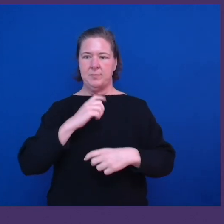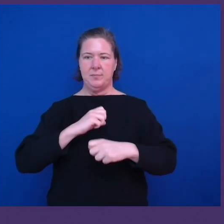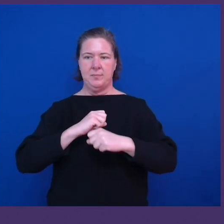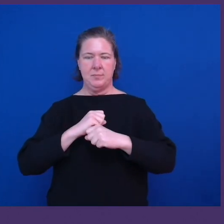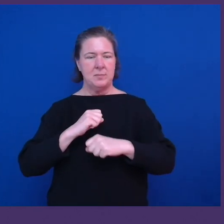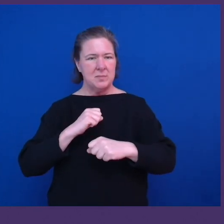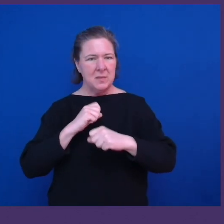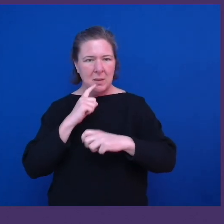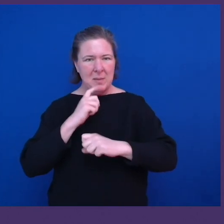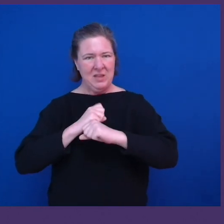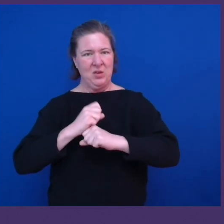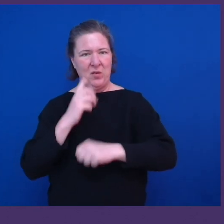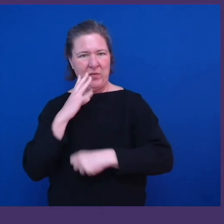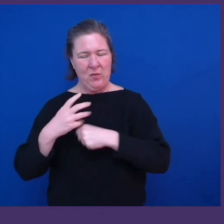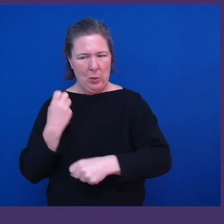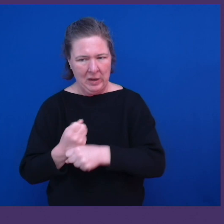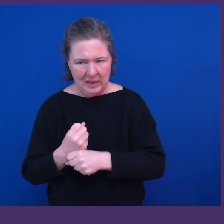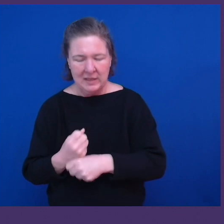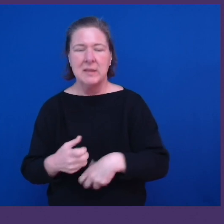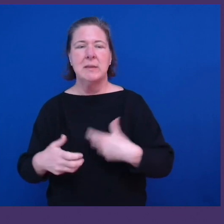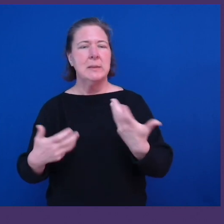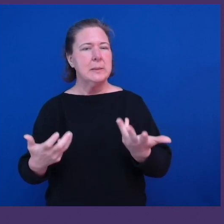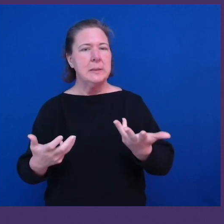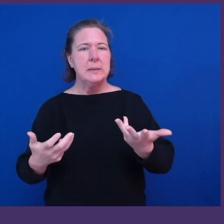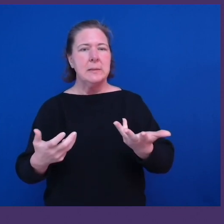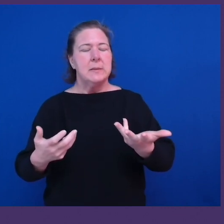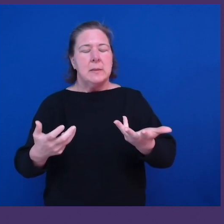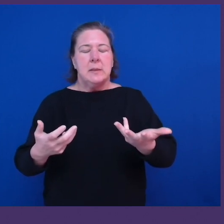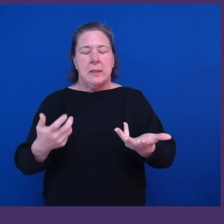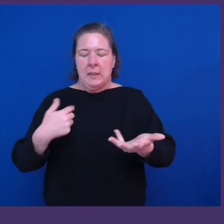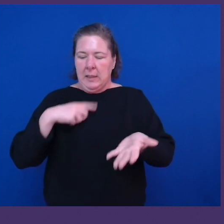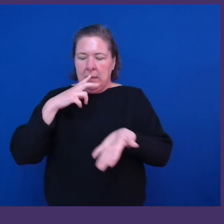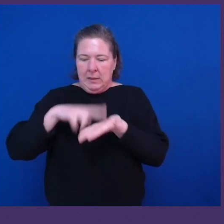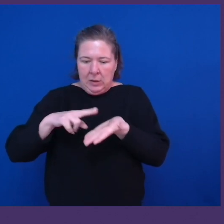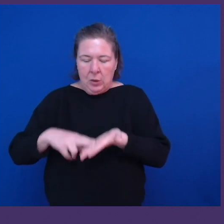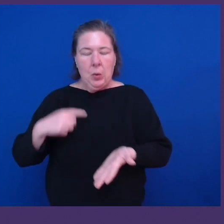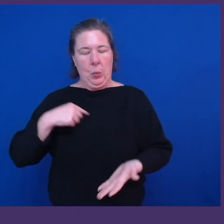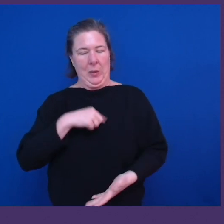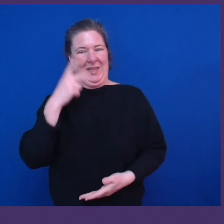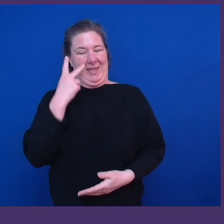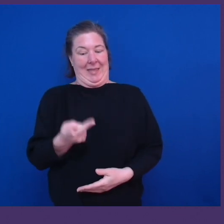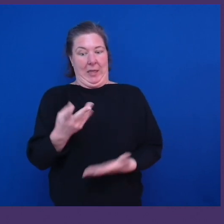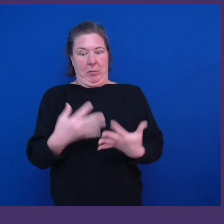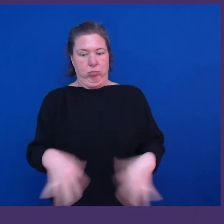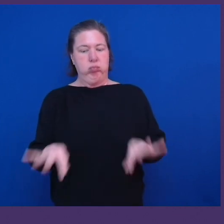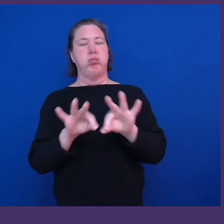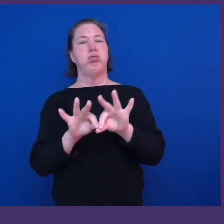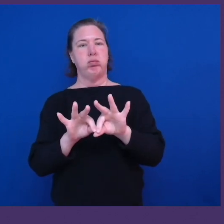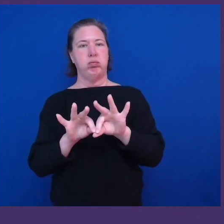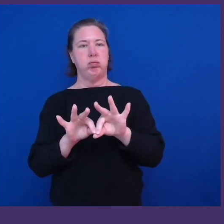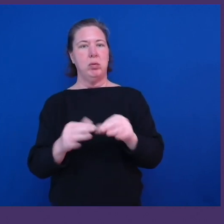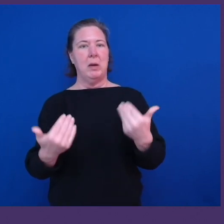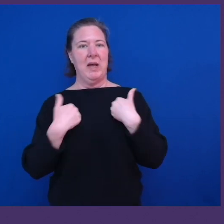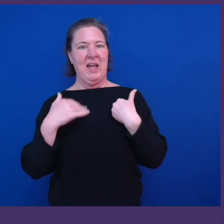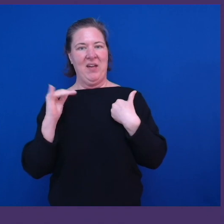It's a contract, but we see the importance of having that power